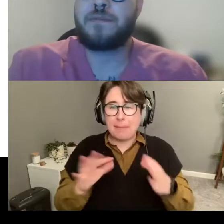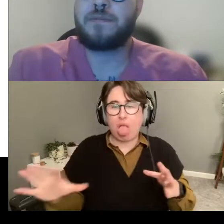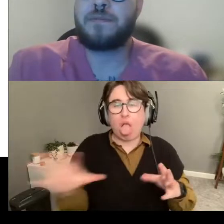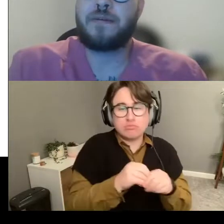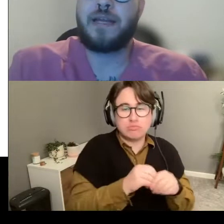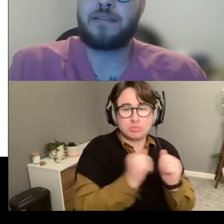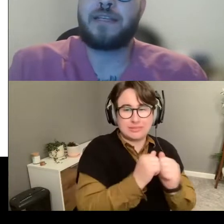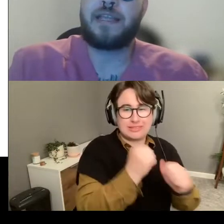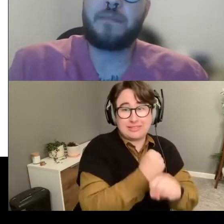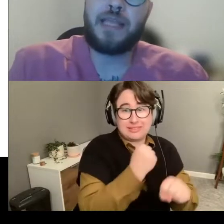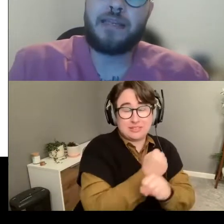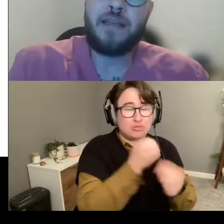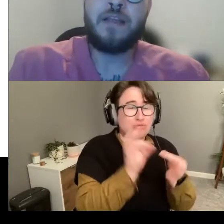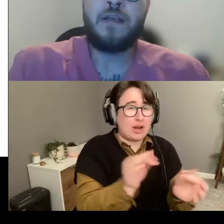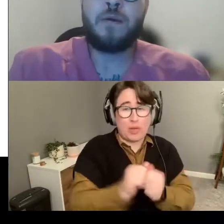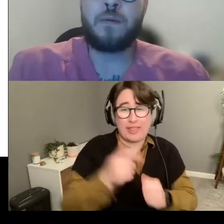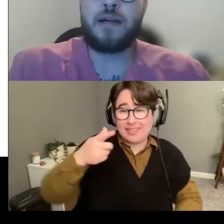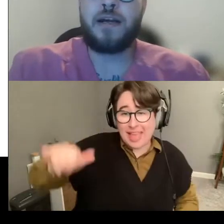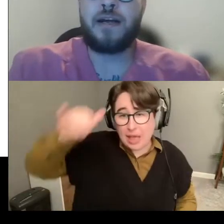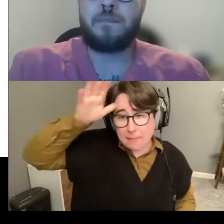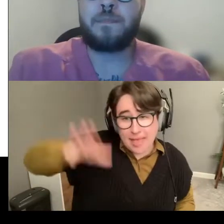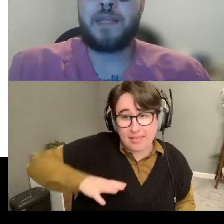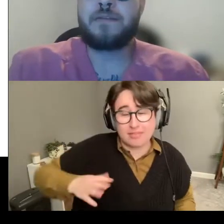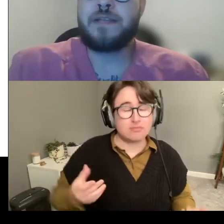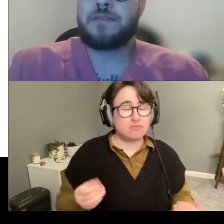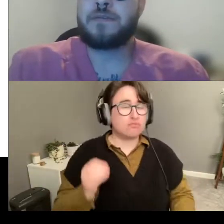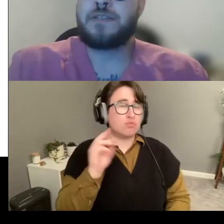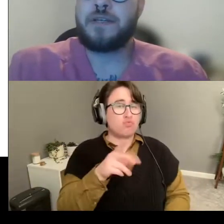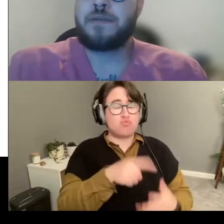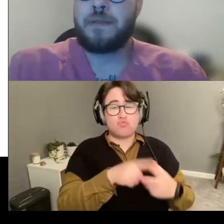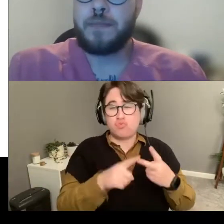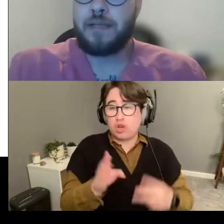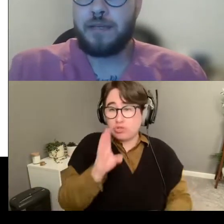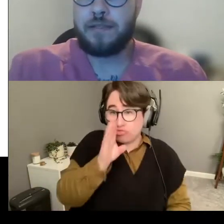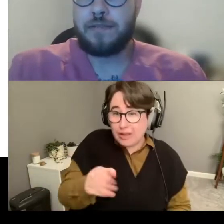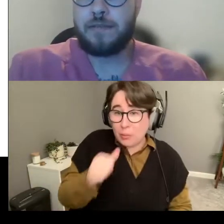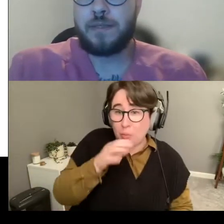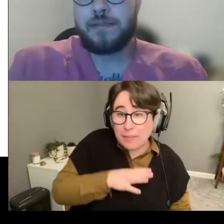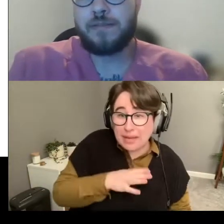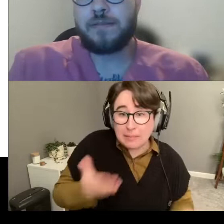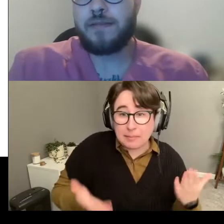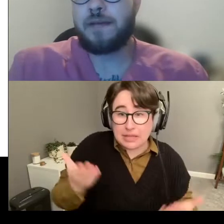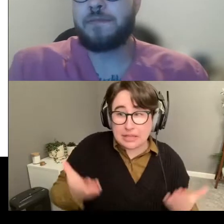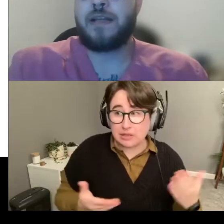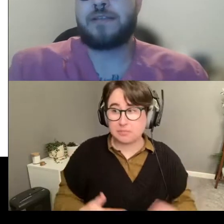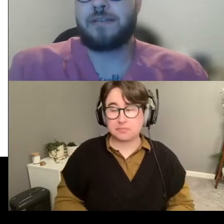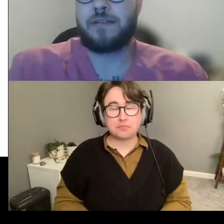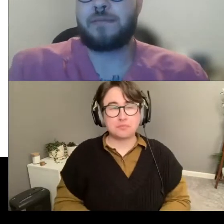revolving around gay men or heterosexual or straight women. So we still have a lot to learn